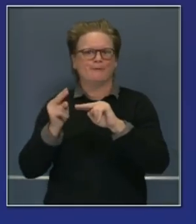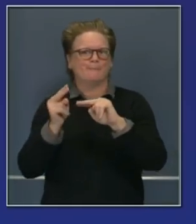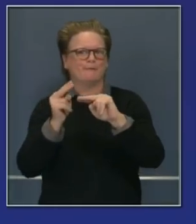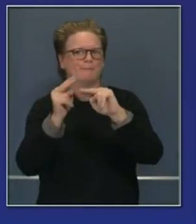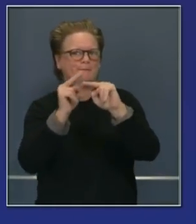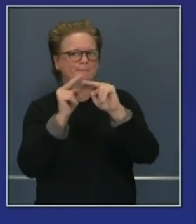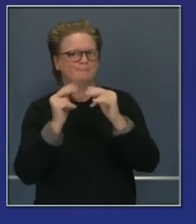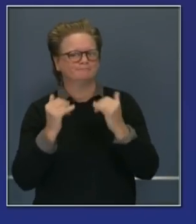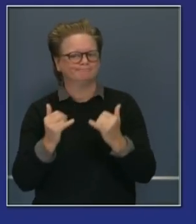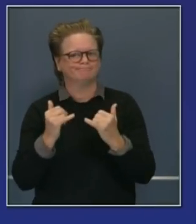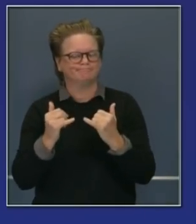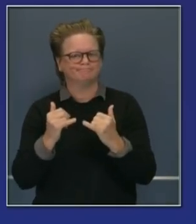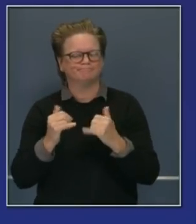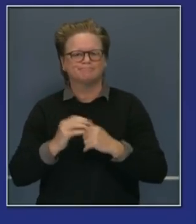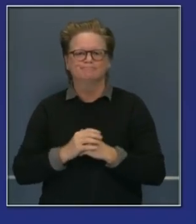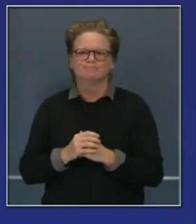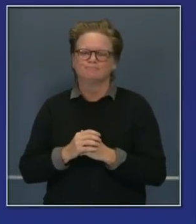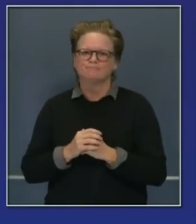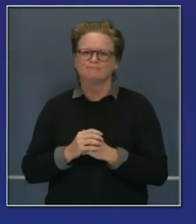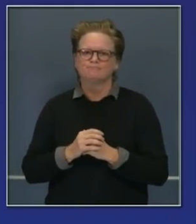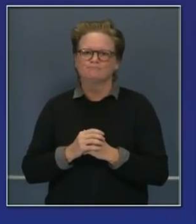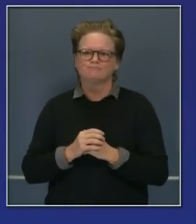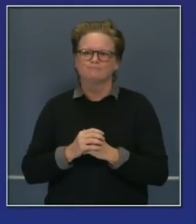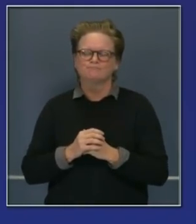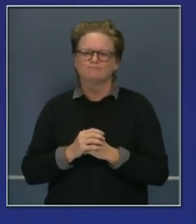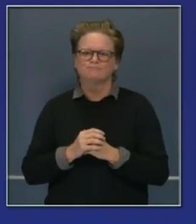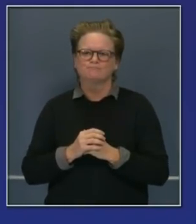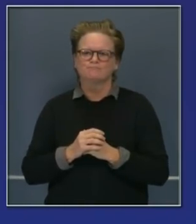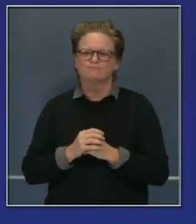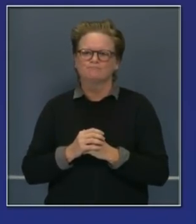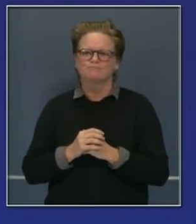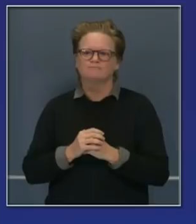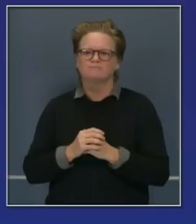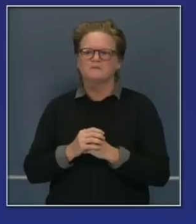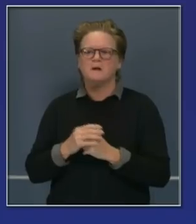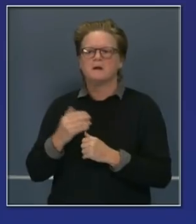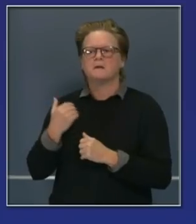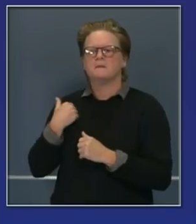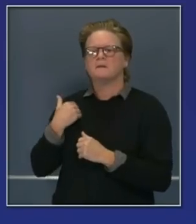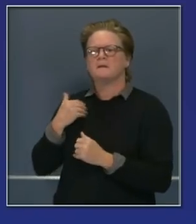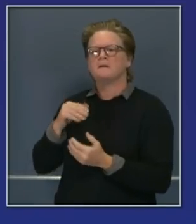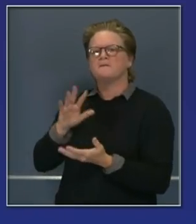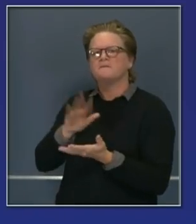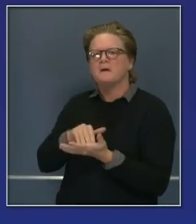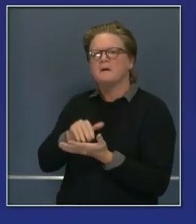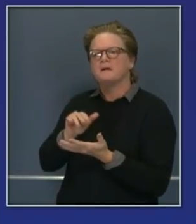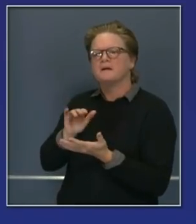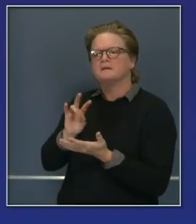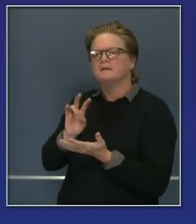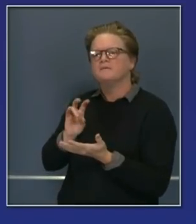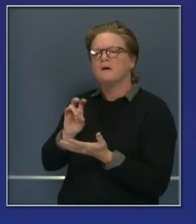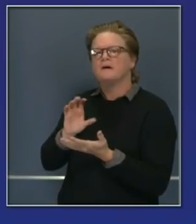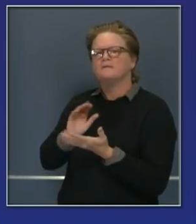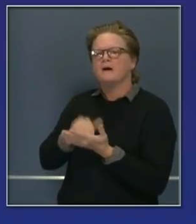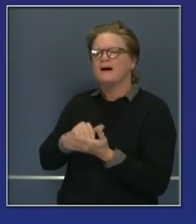EARLY PART OF OCTOBER WHERE WE WERE ABLE TO GET THOSE NUMBERS DOWN BELOW 3000, WE HAVE NOT